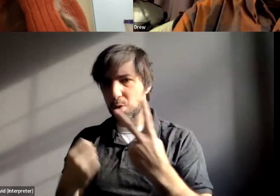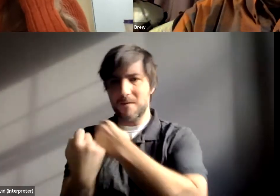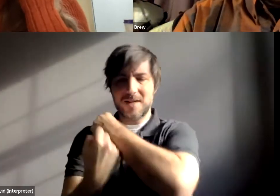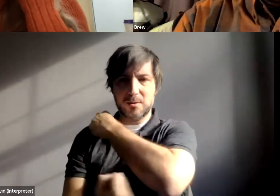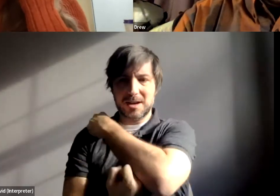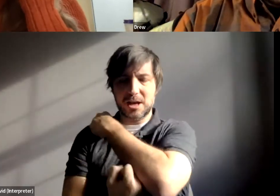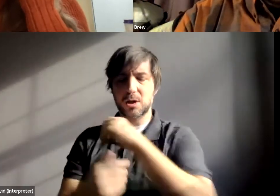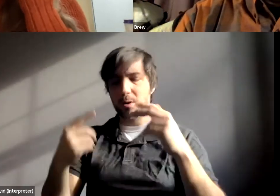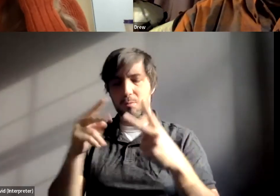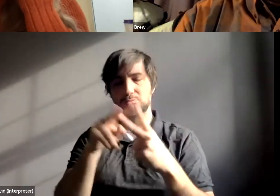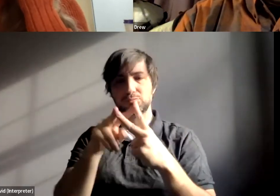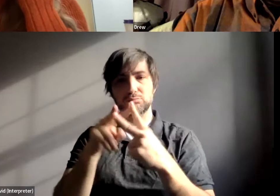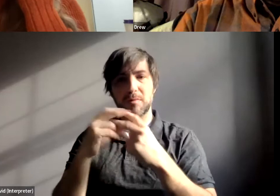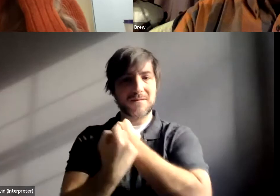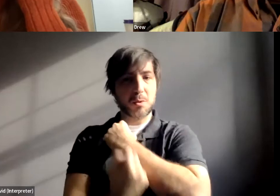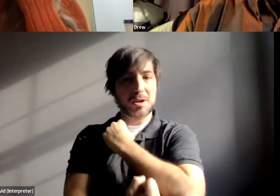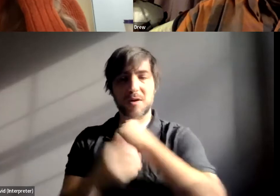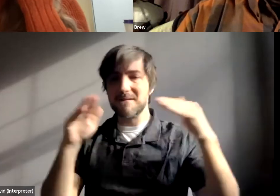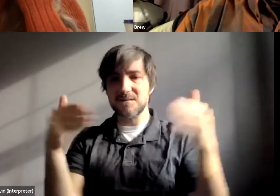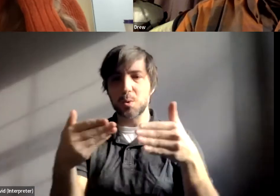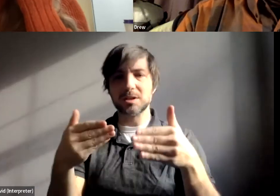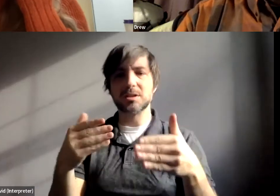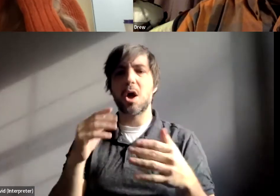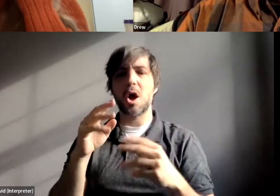of blind hockey, which is an adaptive